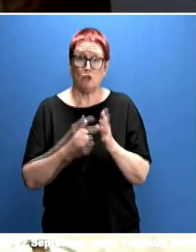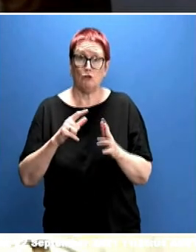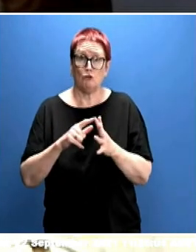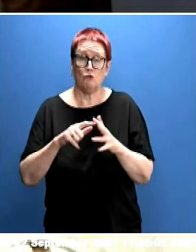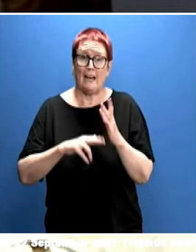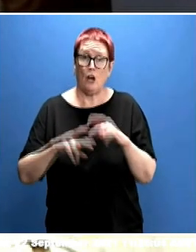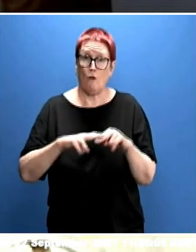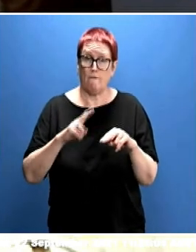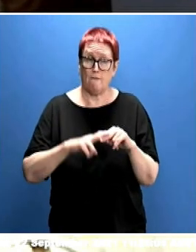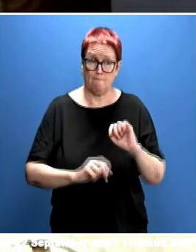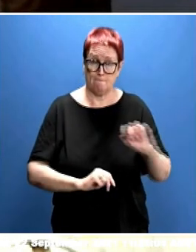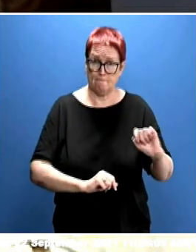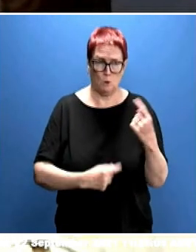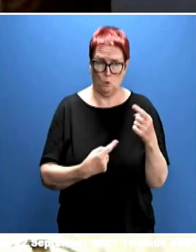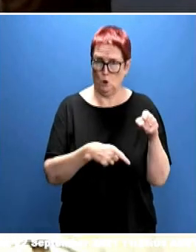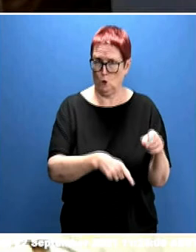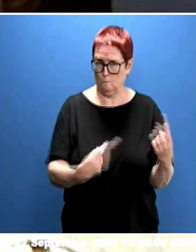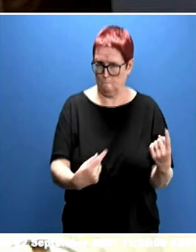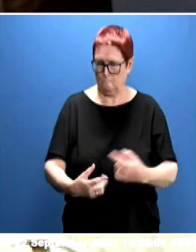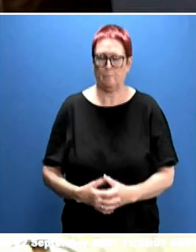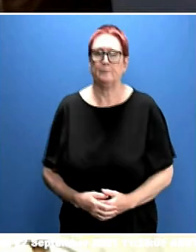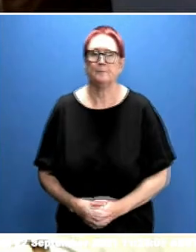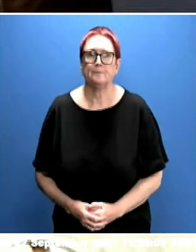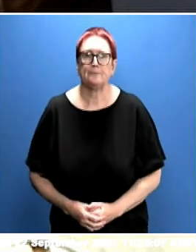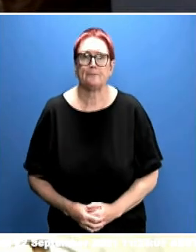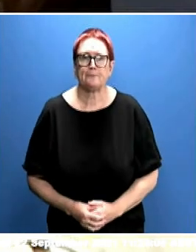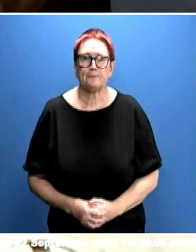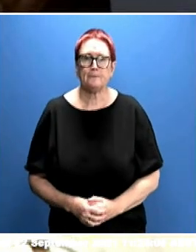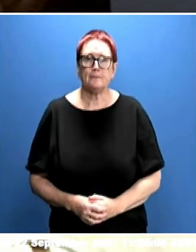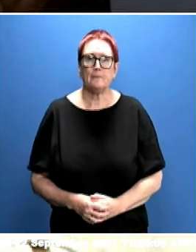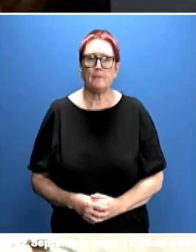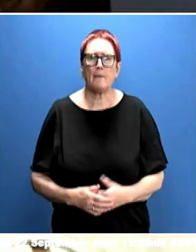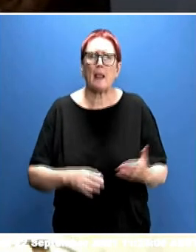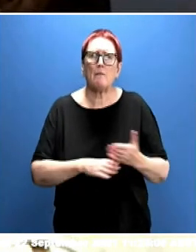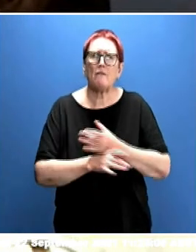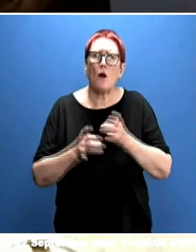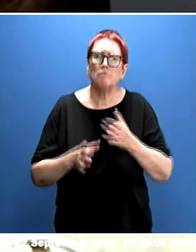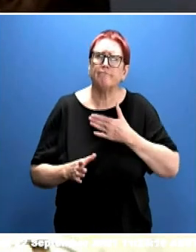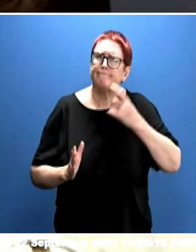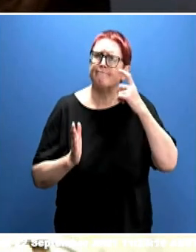and tell us what who you are what your role is? Before we begin, I would like to acknowledge